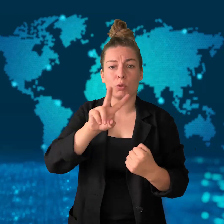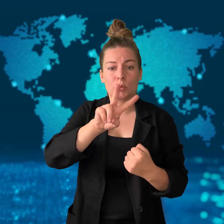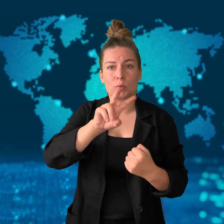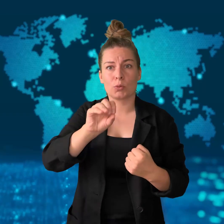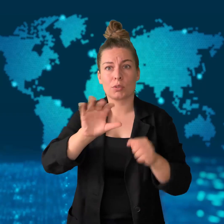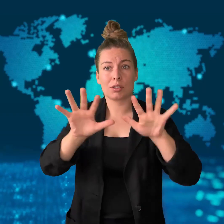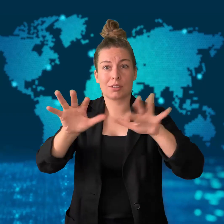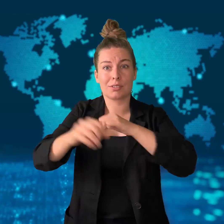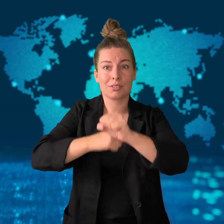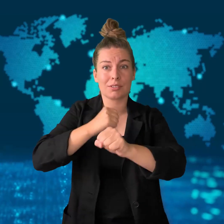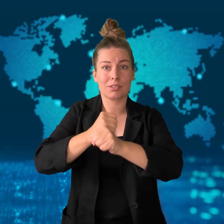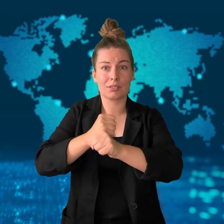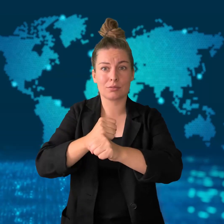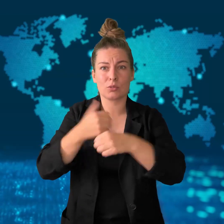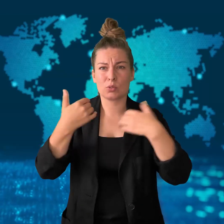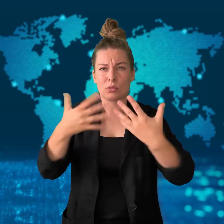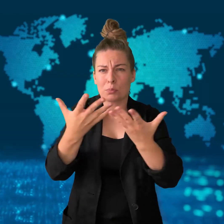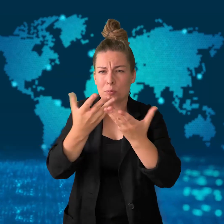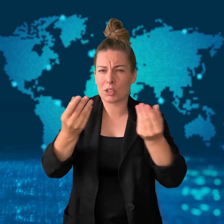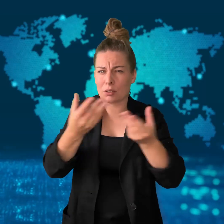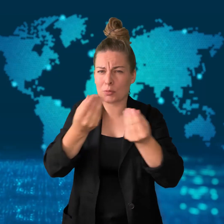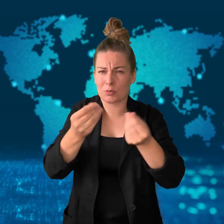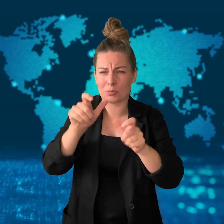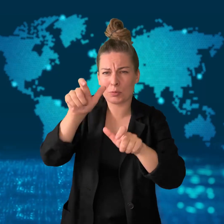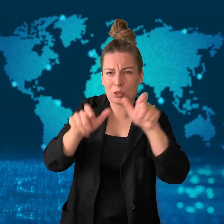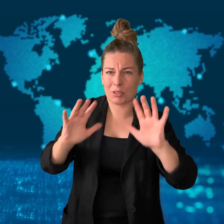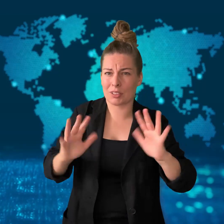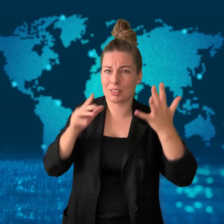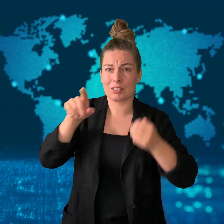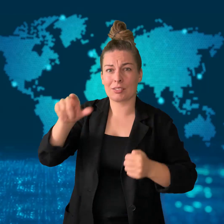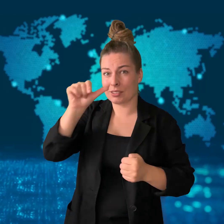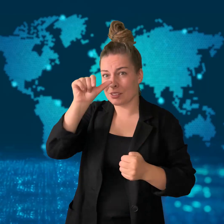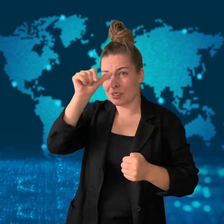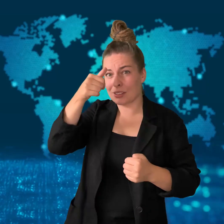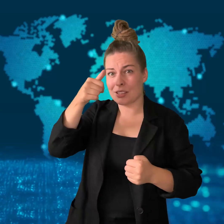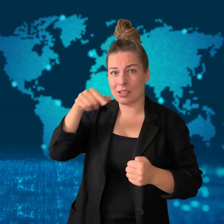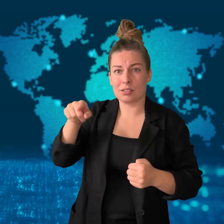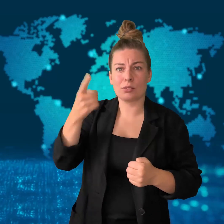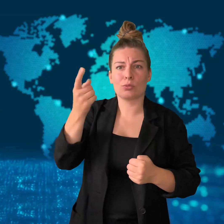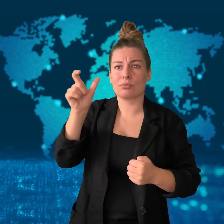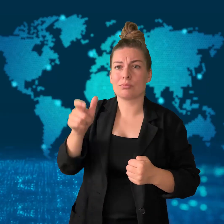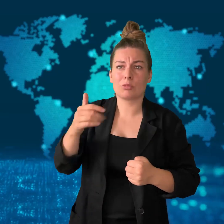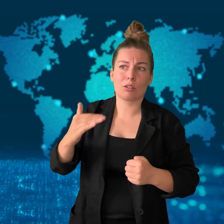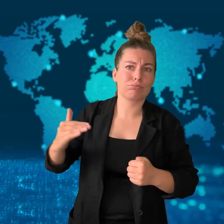populated states, actually said it shouldn't pass